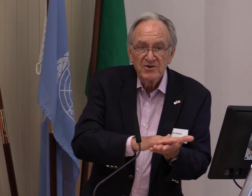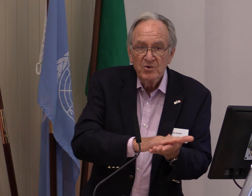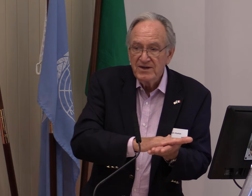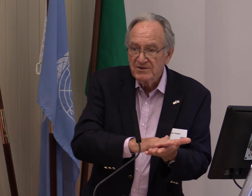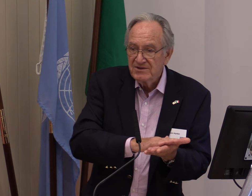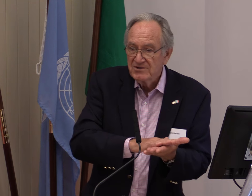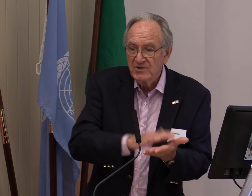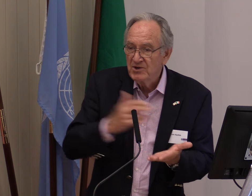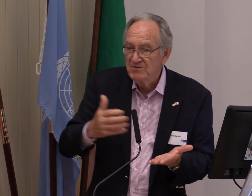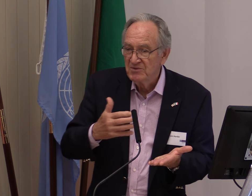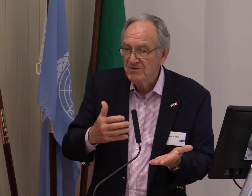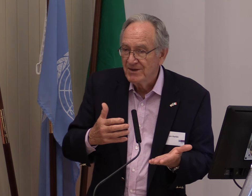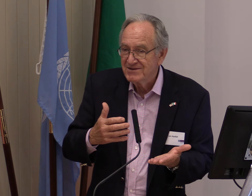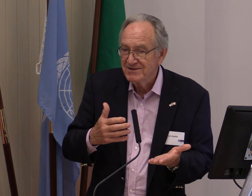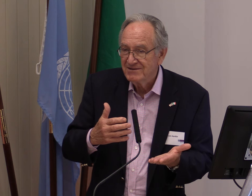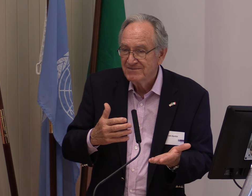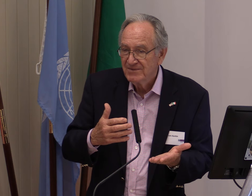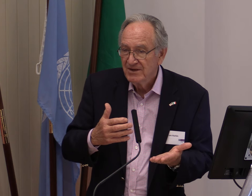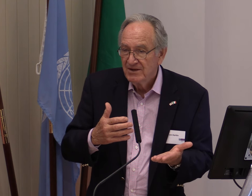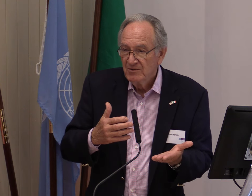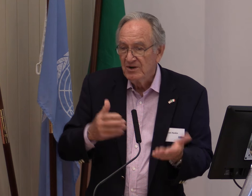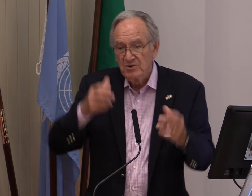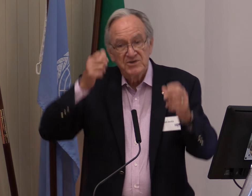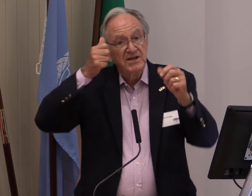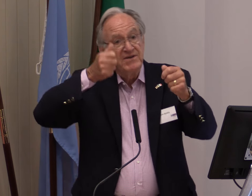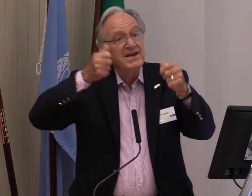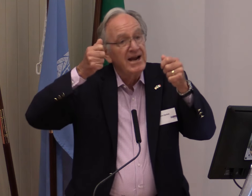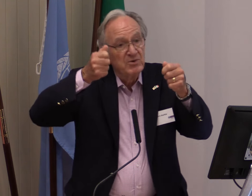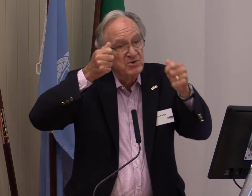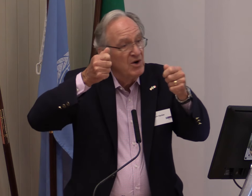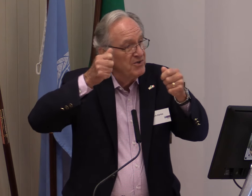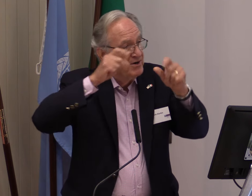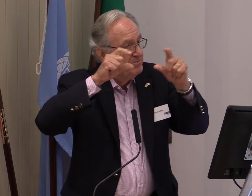under the wheels so they couldn't move the bus. Of course TV cameras were all there and